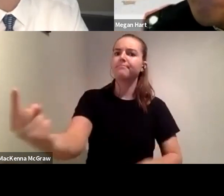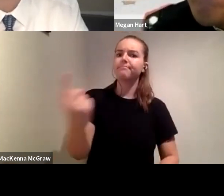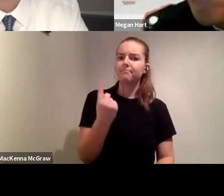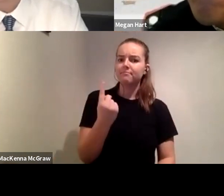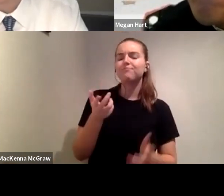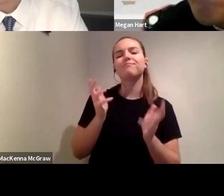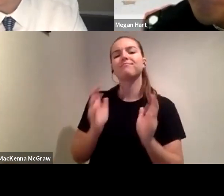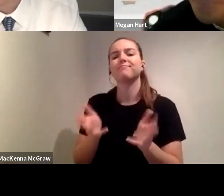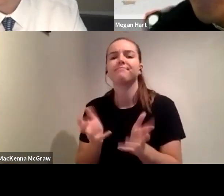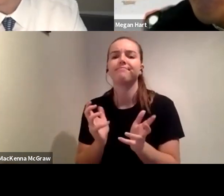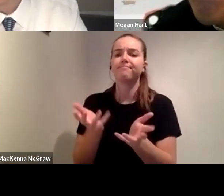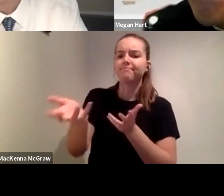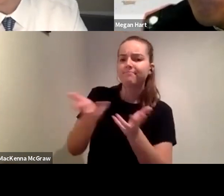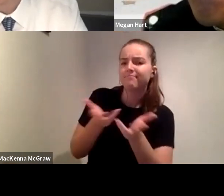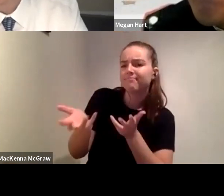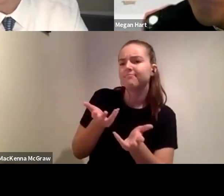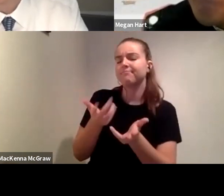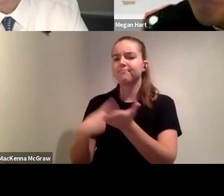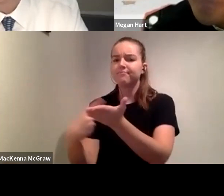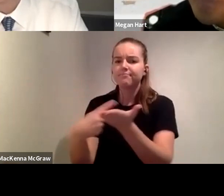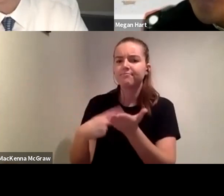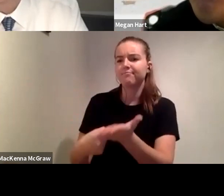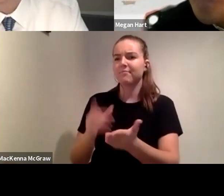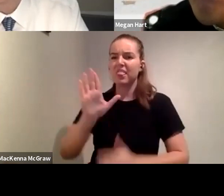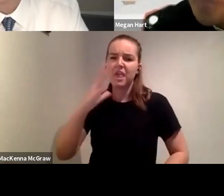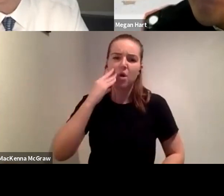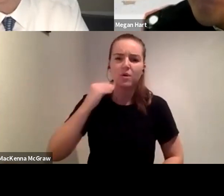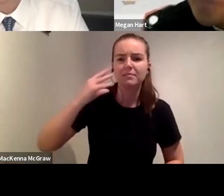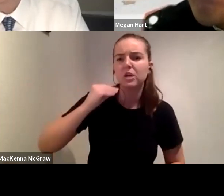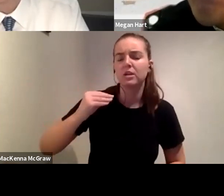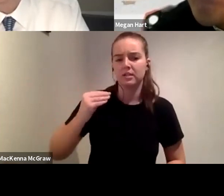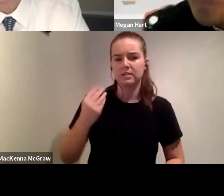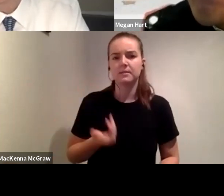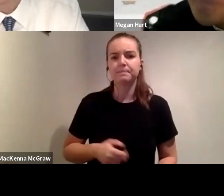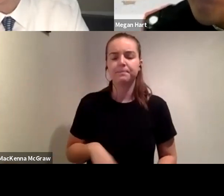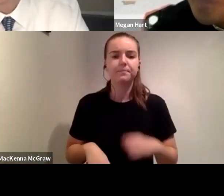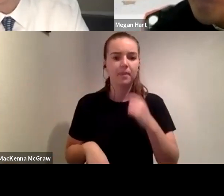But is important for me as their man a jerk to build what I call psychological safety and conversations.